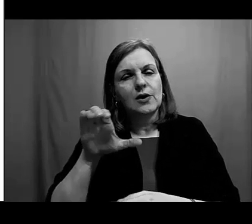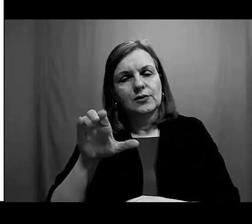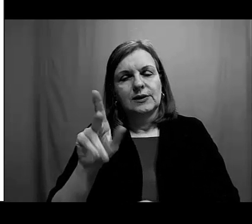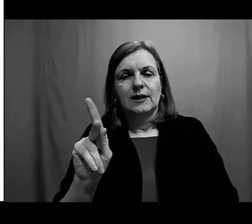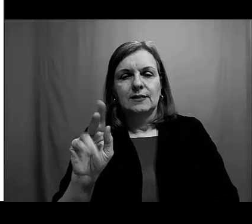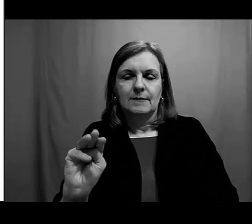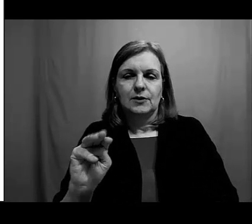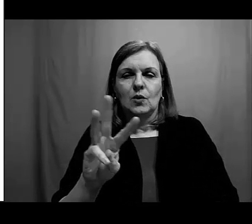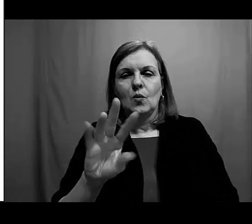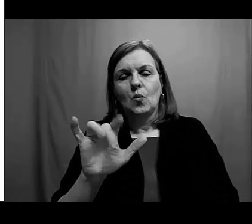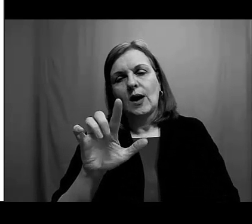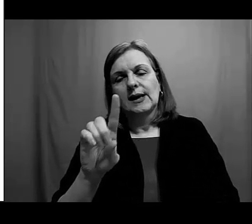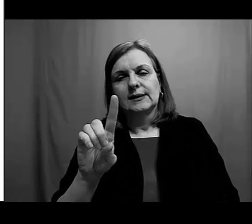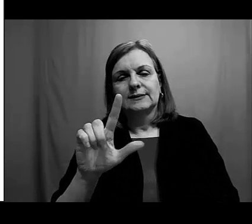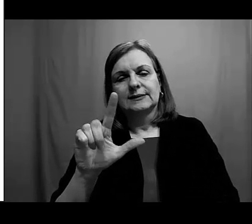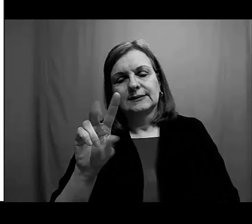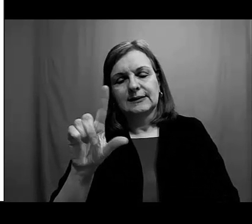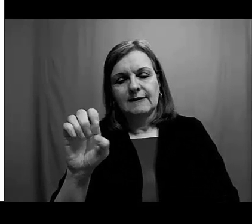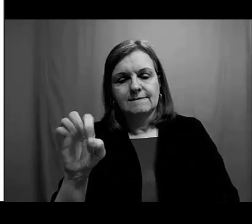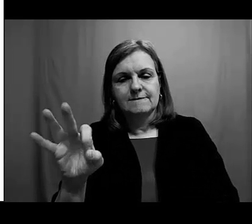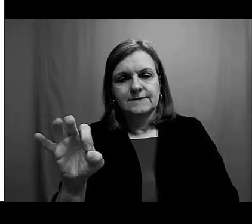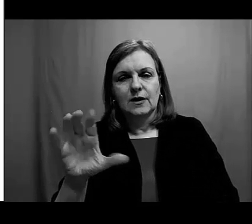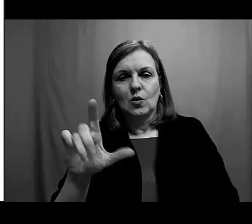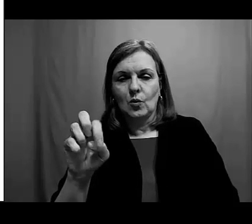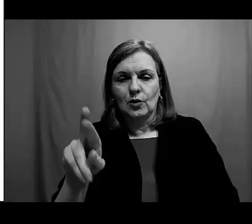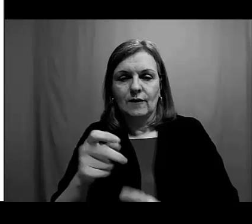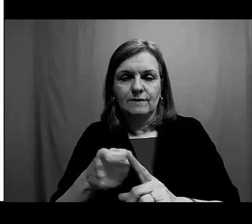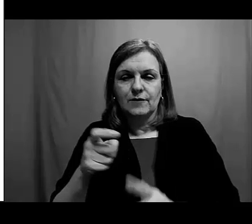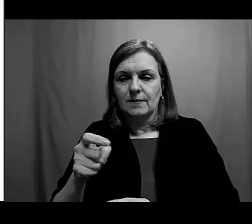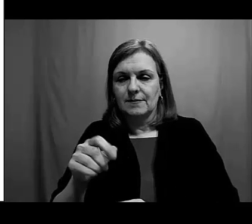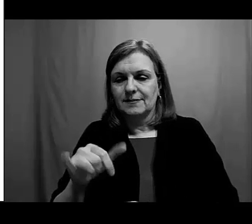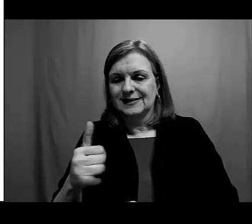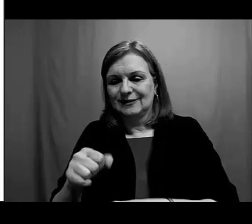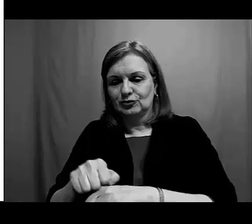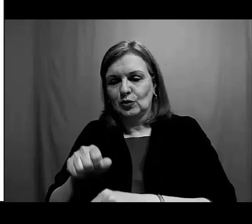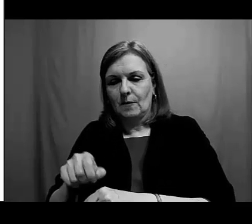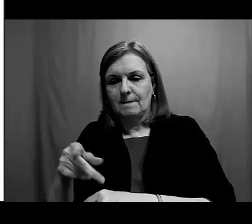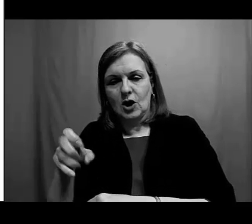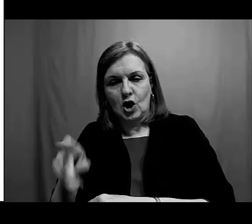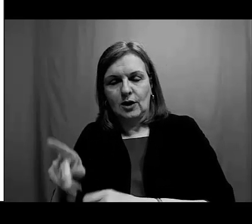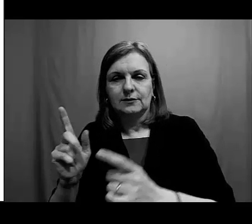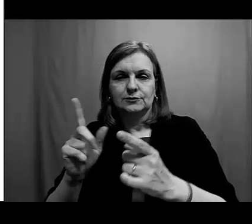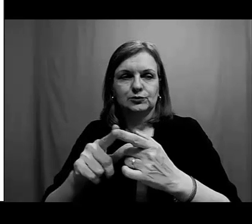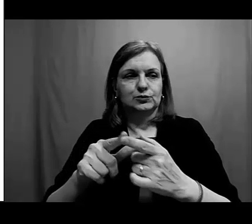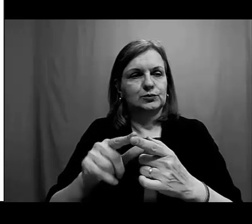from Yellowstone to the Yukon conservation